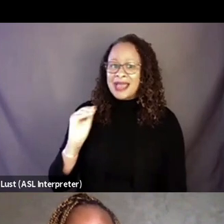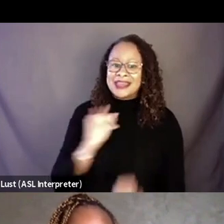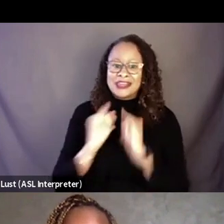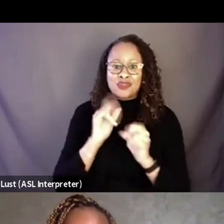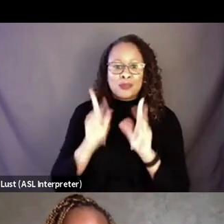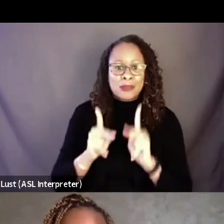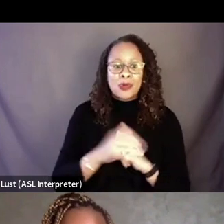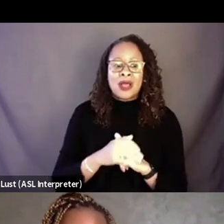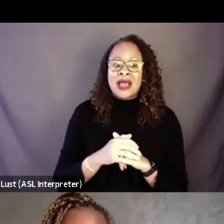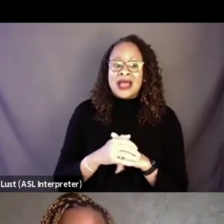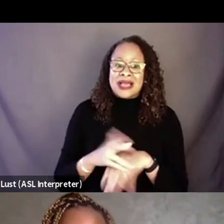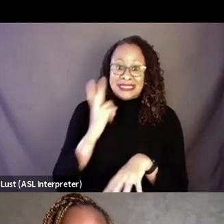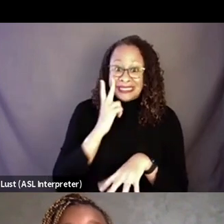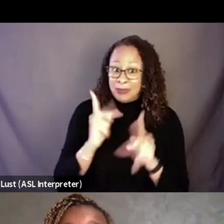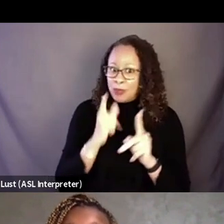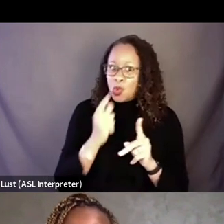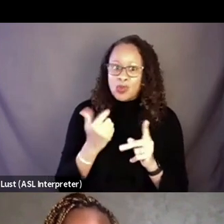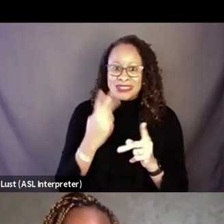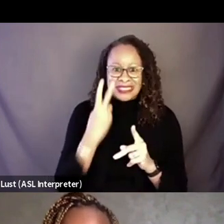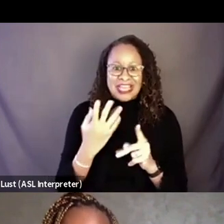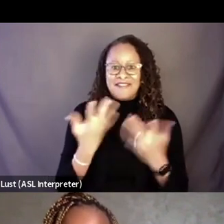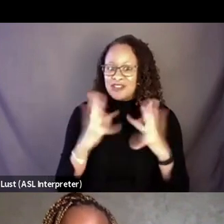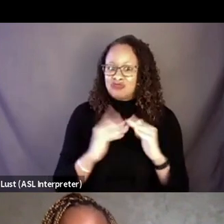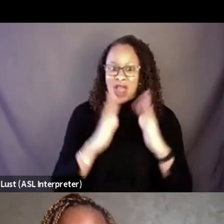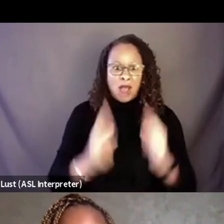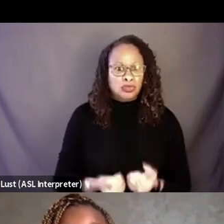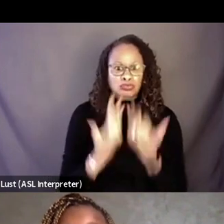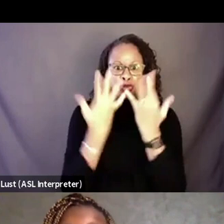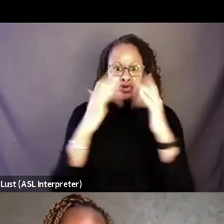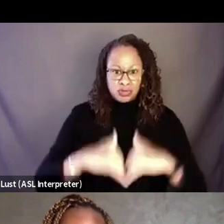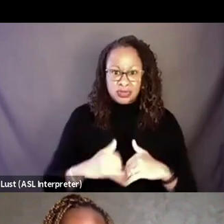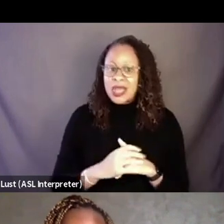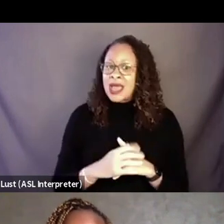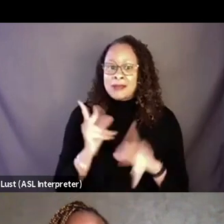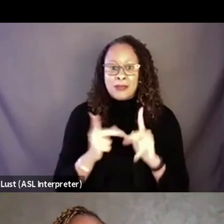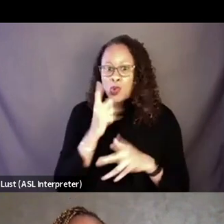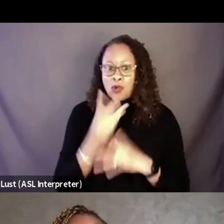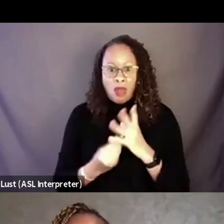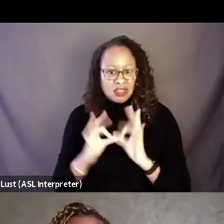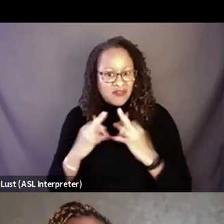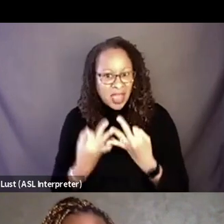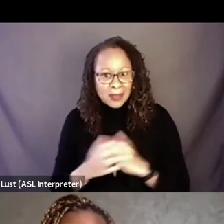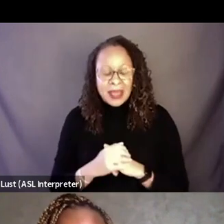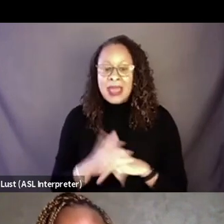seen the houses burned down, people who had lost family people who were actually like forced to participate